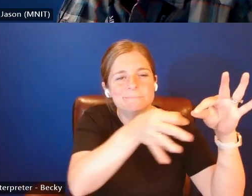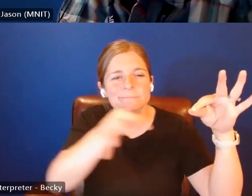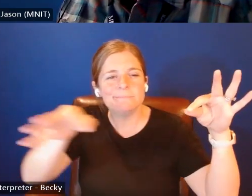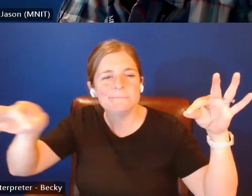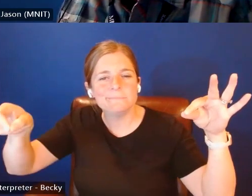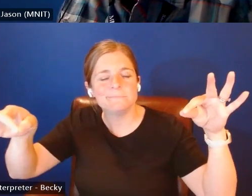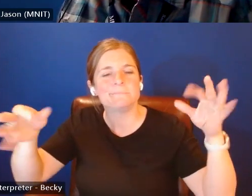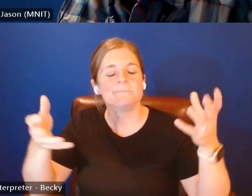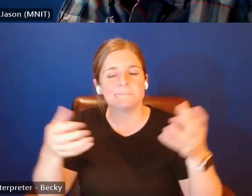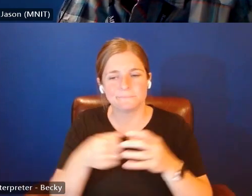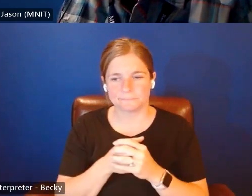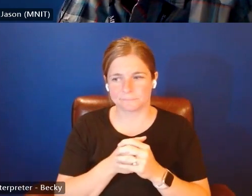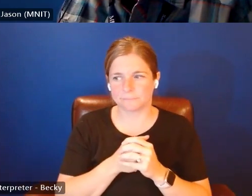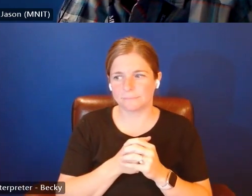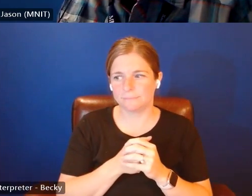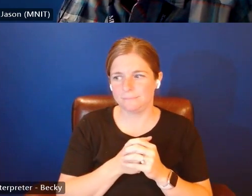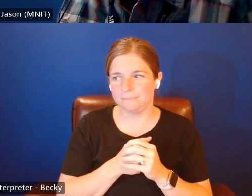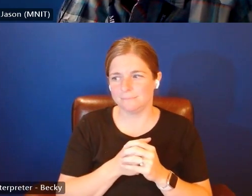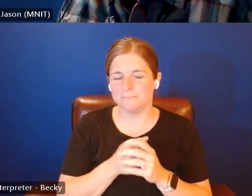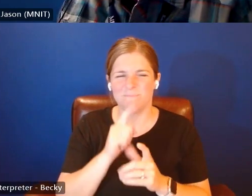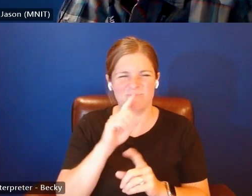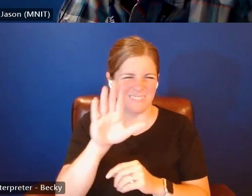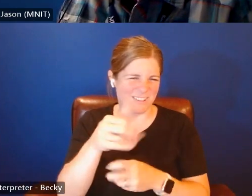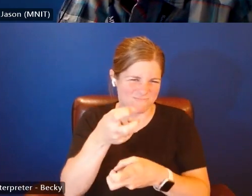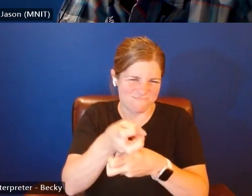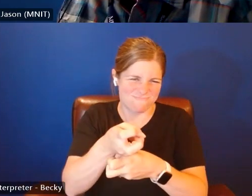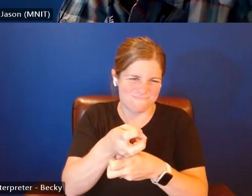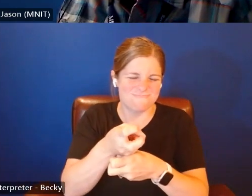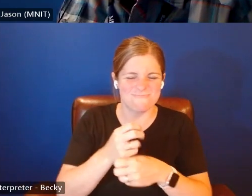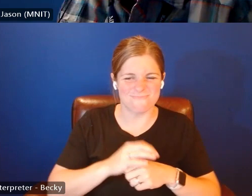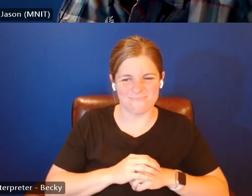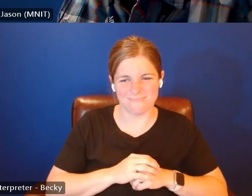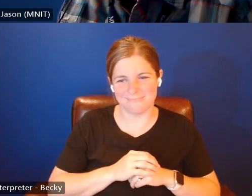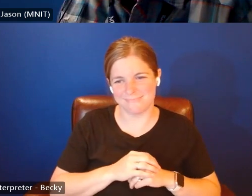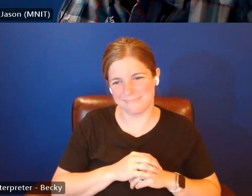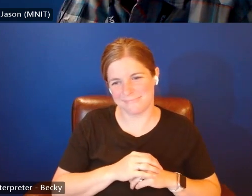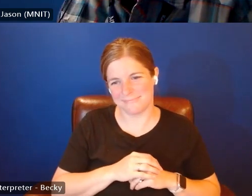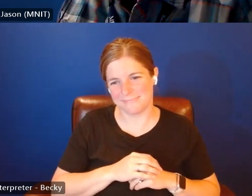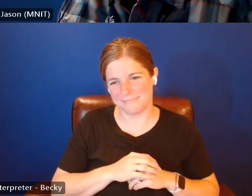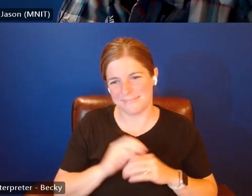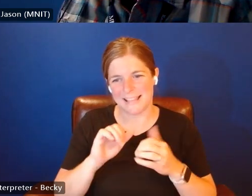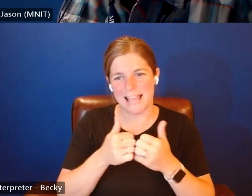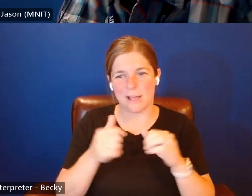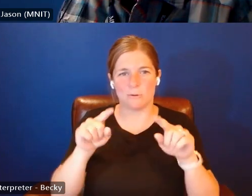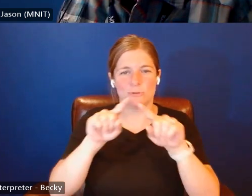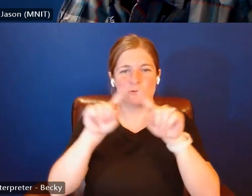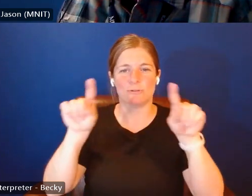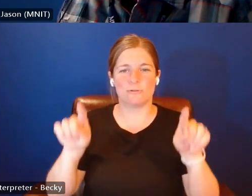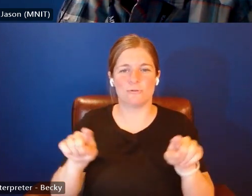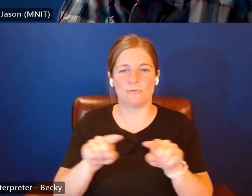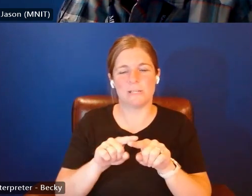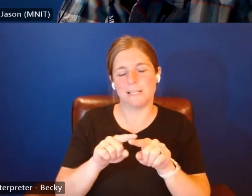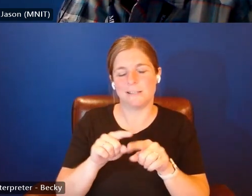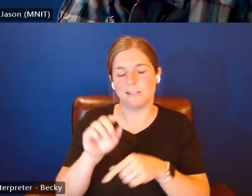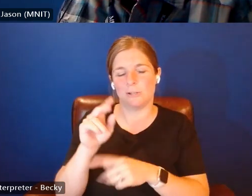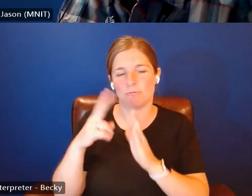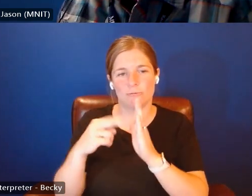So that's really a thing about how screen readers present text. And it can cause some challenges when